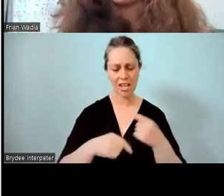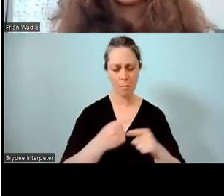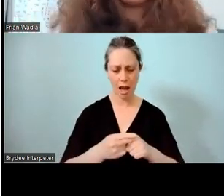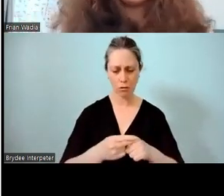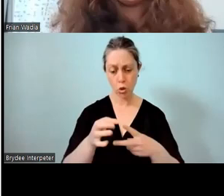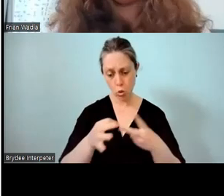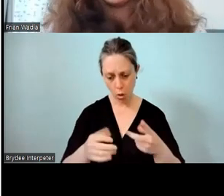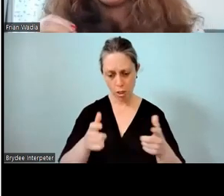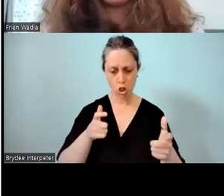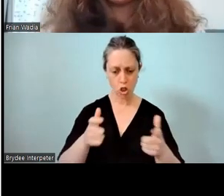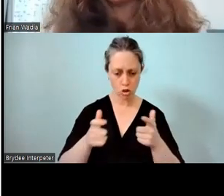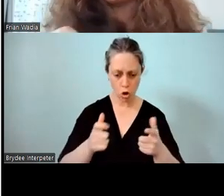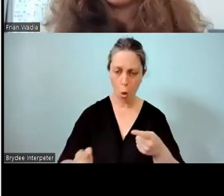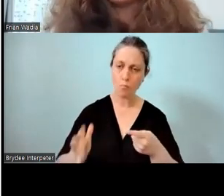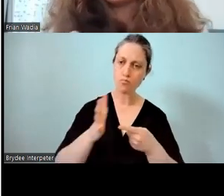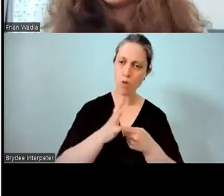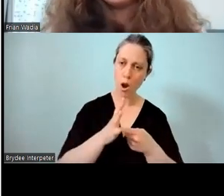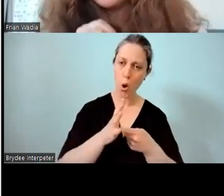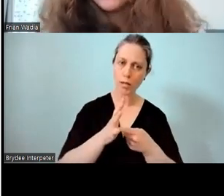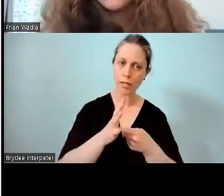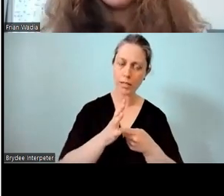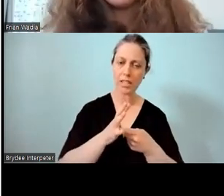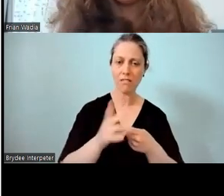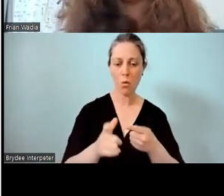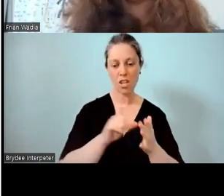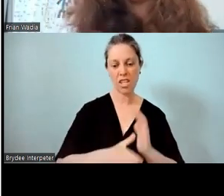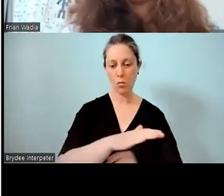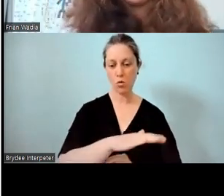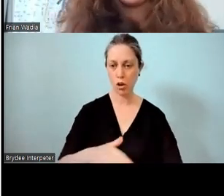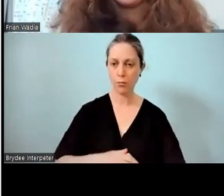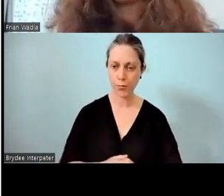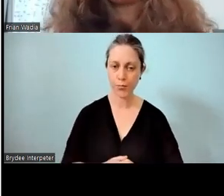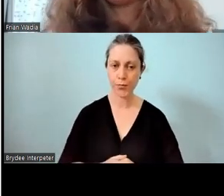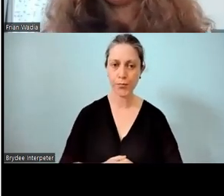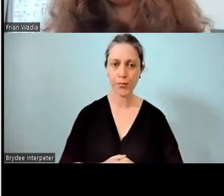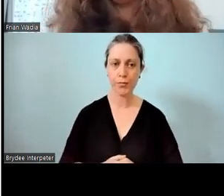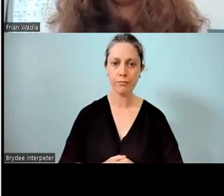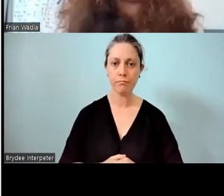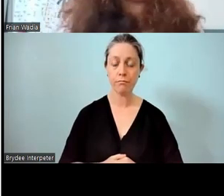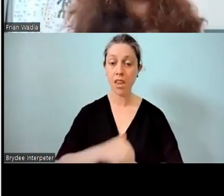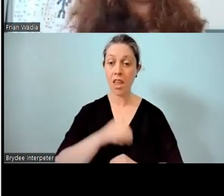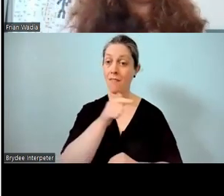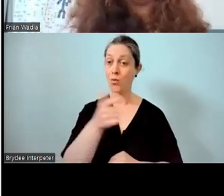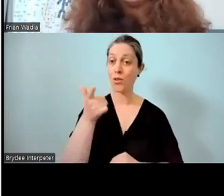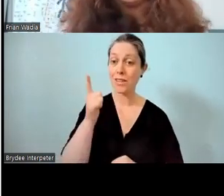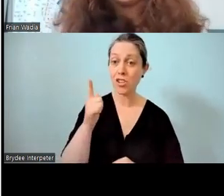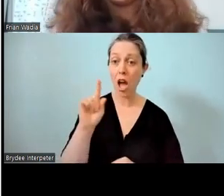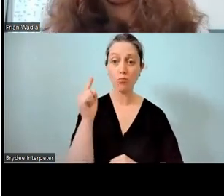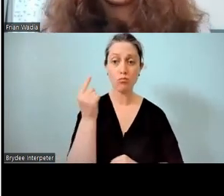priorities and preferences of the disabled child. So you know, how as a teacher, as a principal